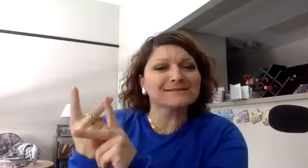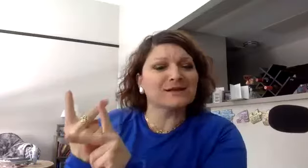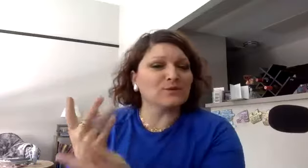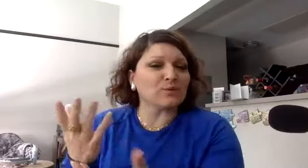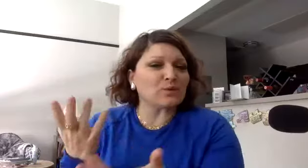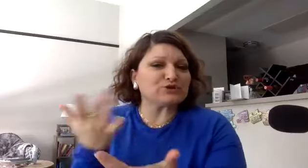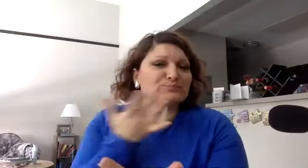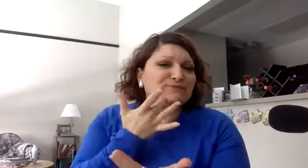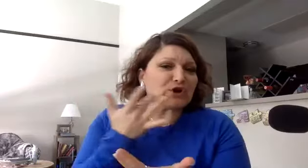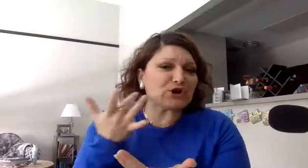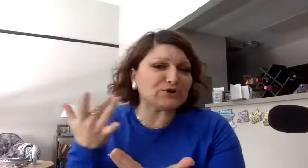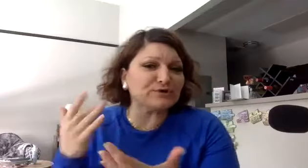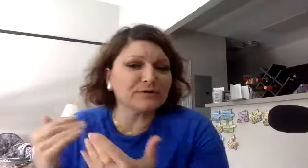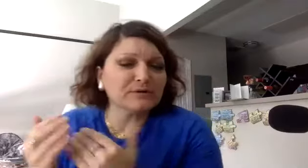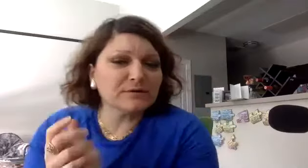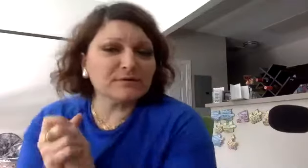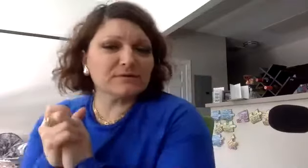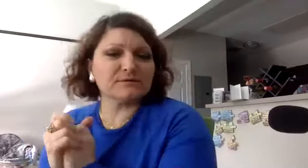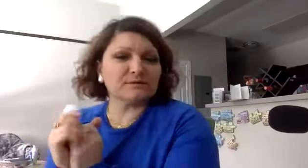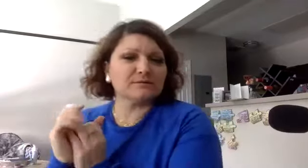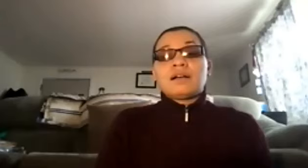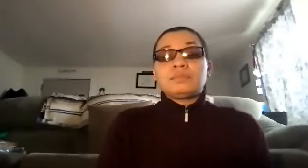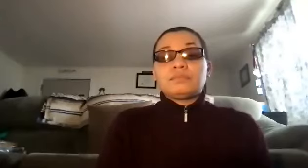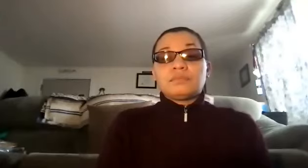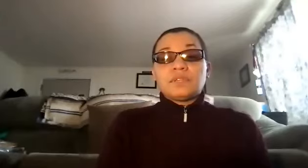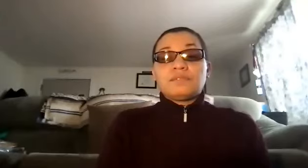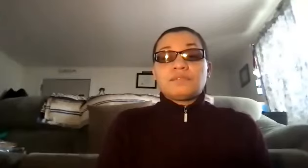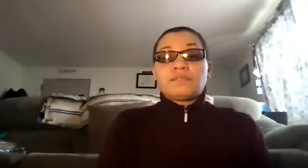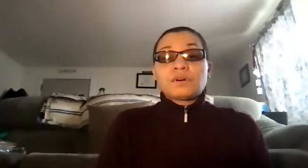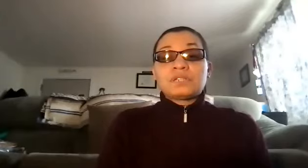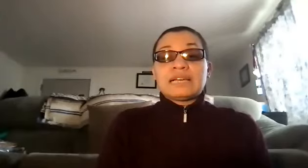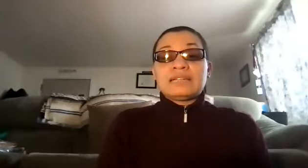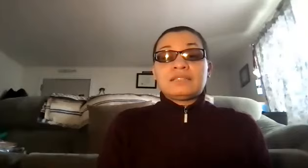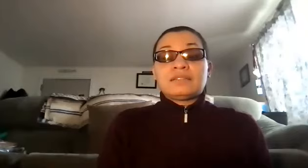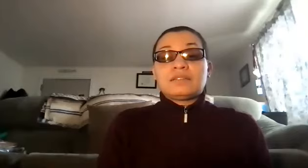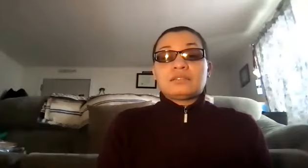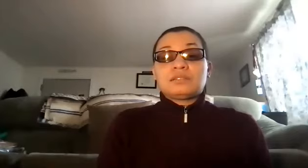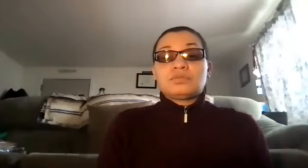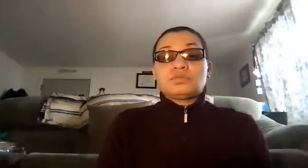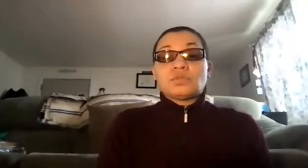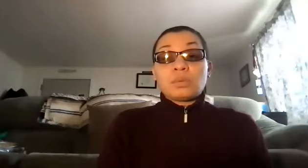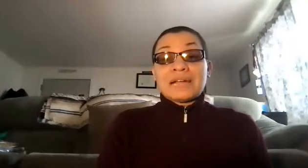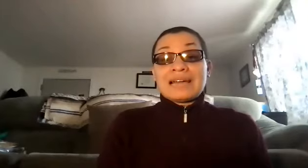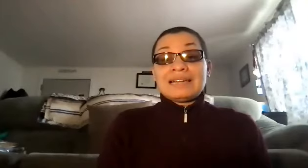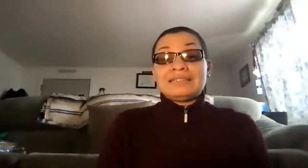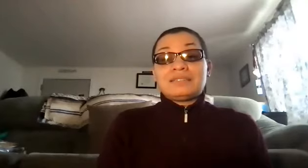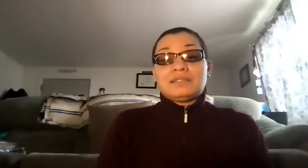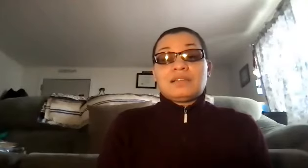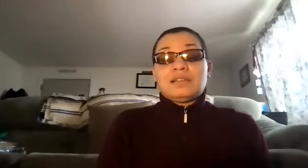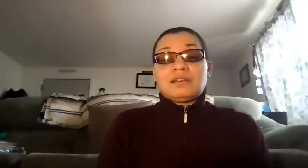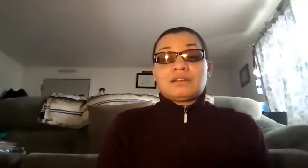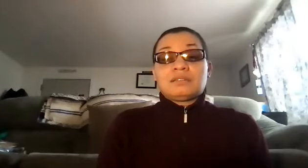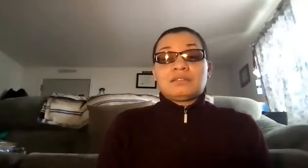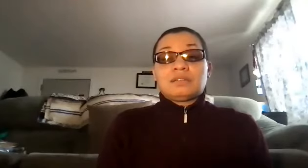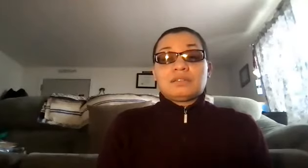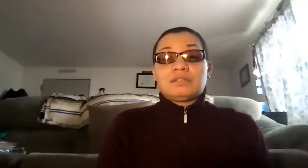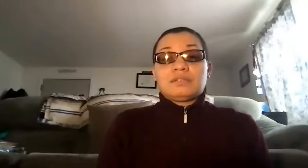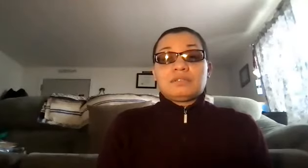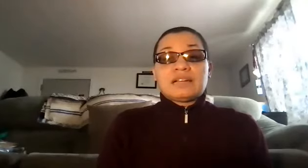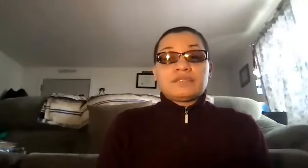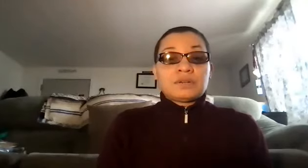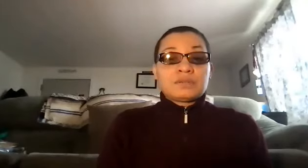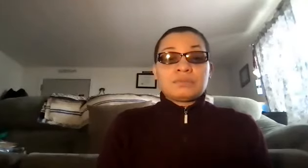and what would you prefer? Um for like strobe light and telephones